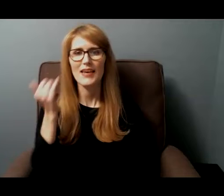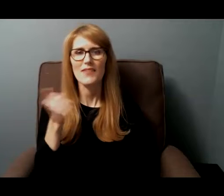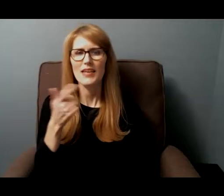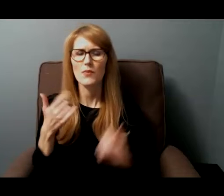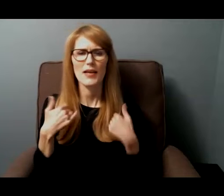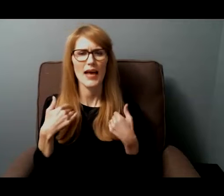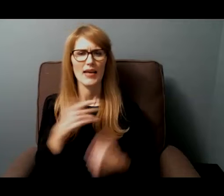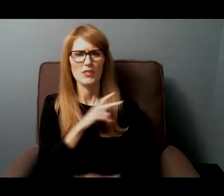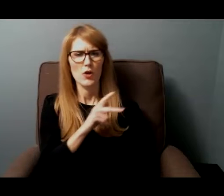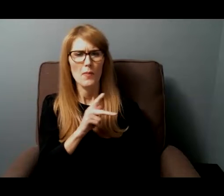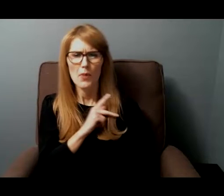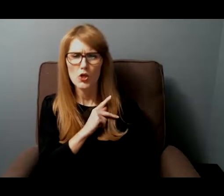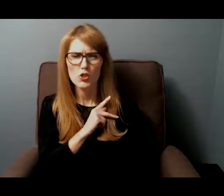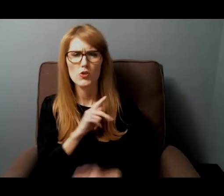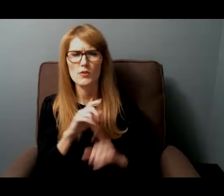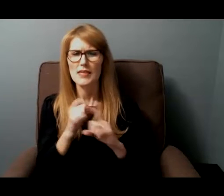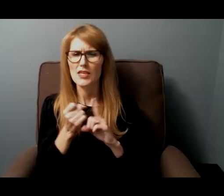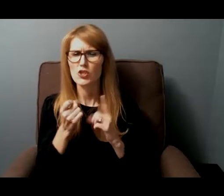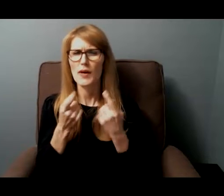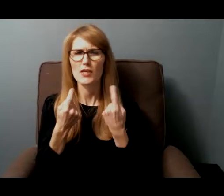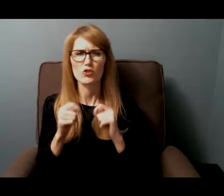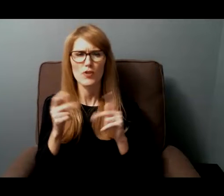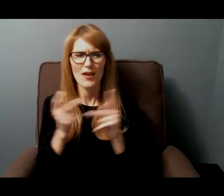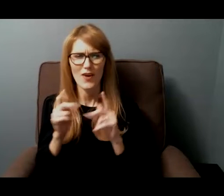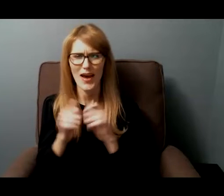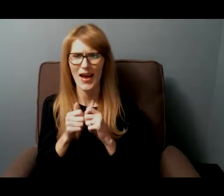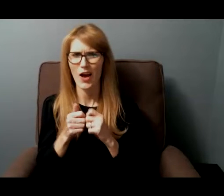and you are trying to figure out how this information applies to it, as I mentioned before,